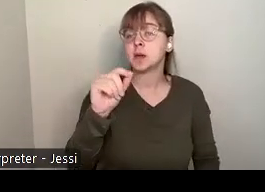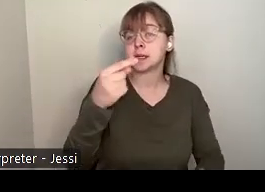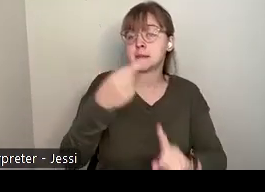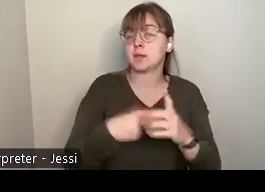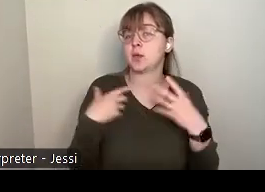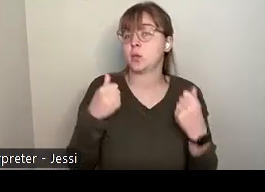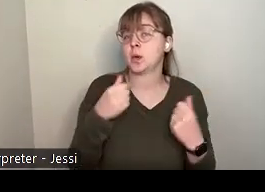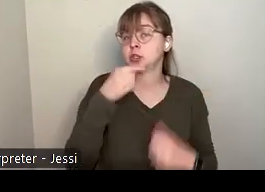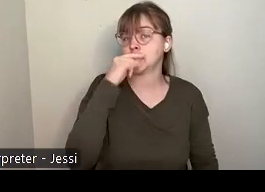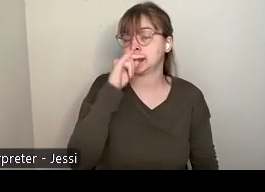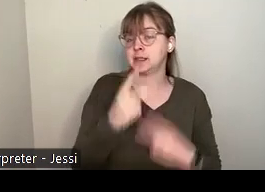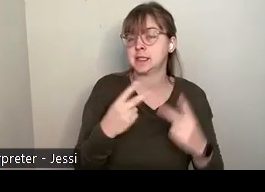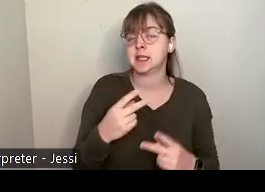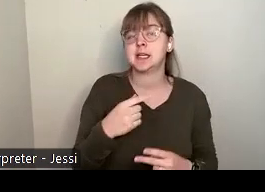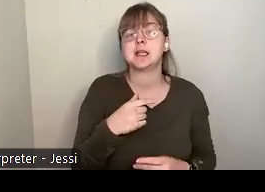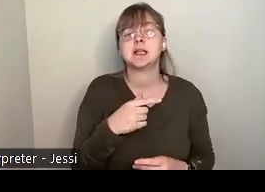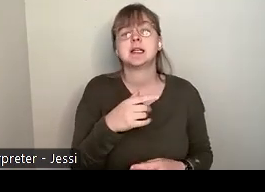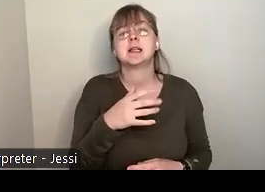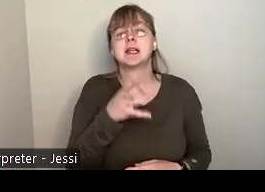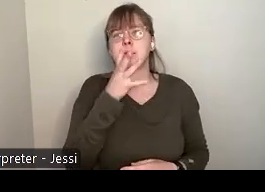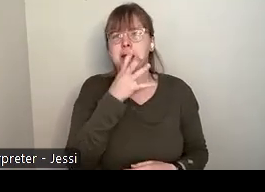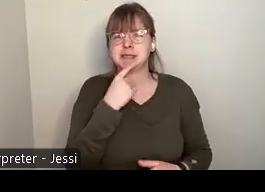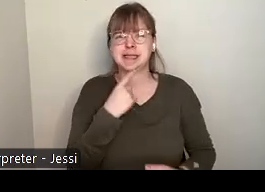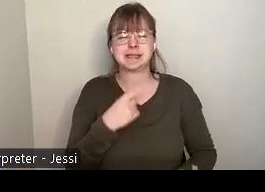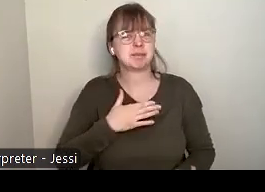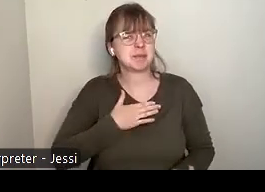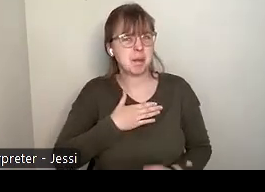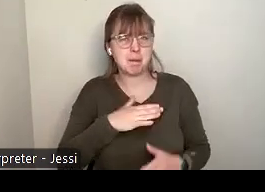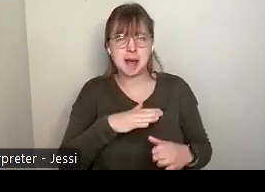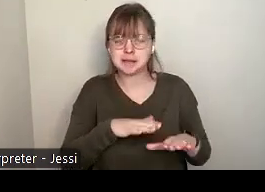that she's having a lot of Tantrums that she just doesn't know how to respond to that it's